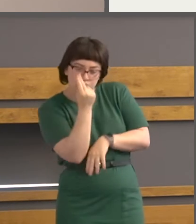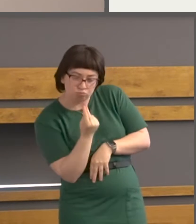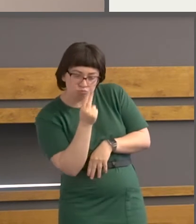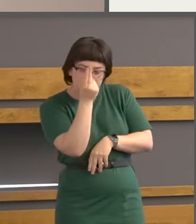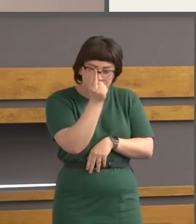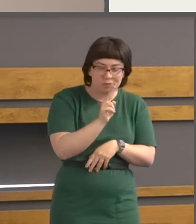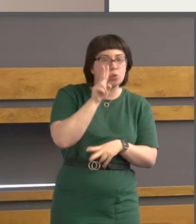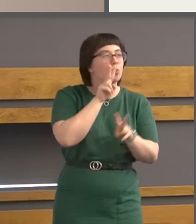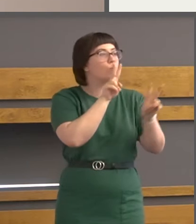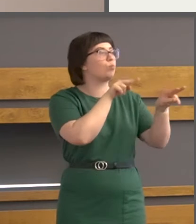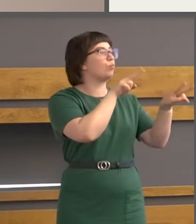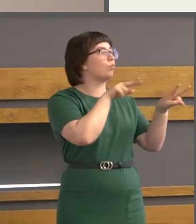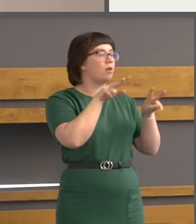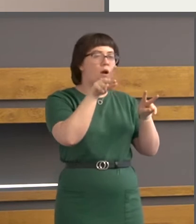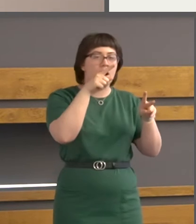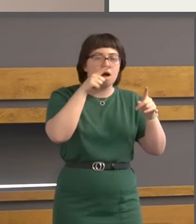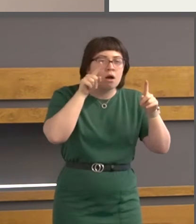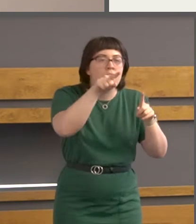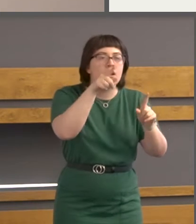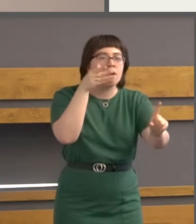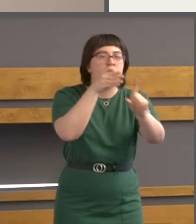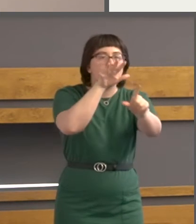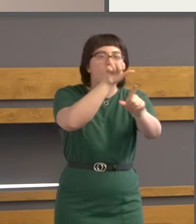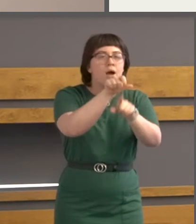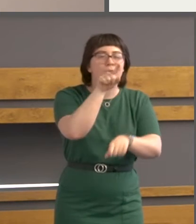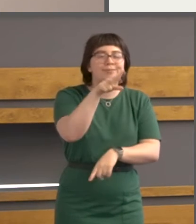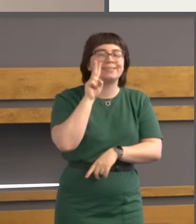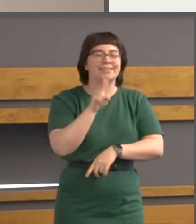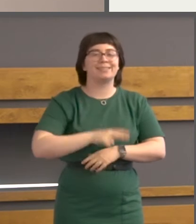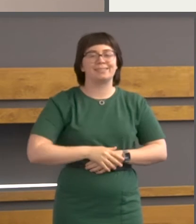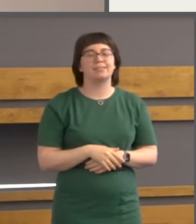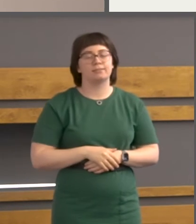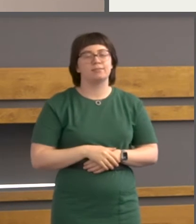So as you walk around it, you'll notice there's graphite on it. Within the collage,